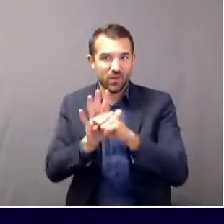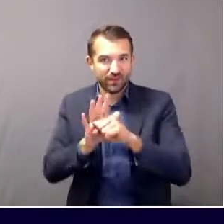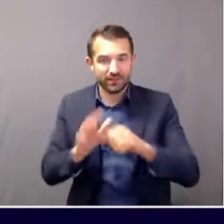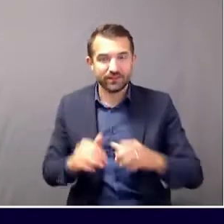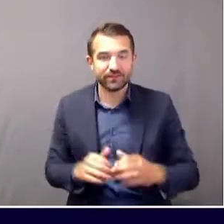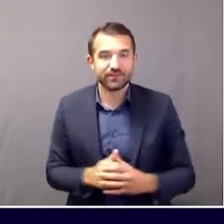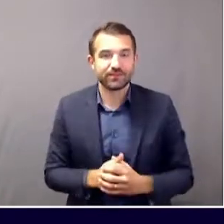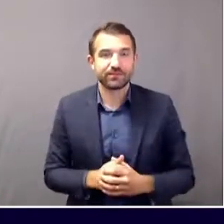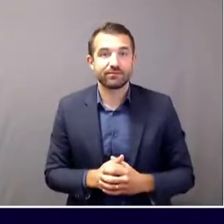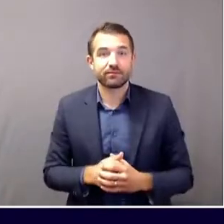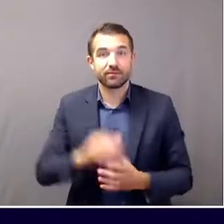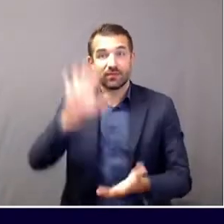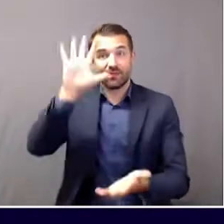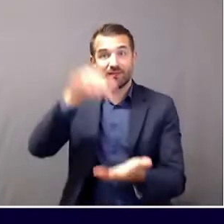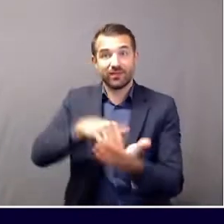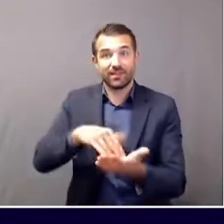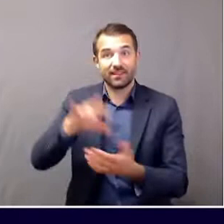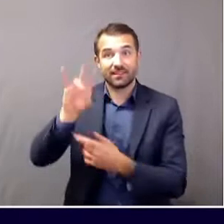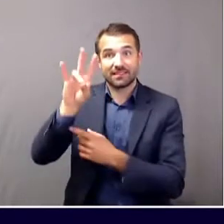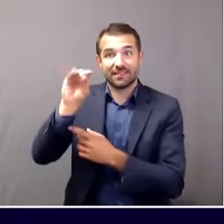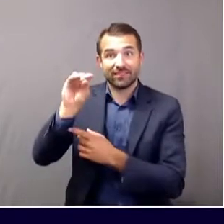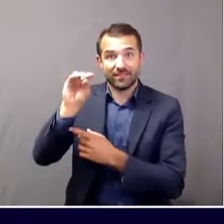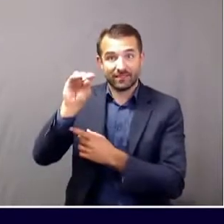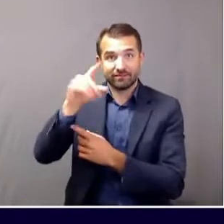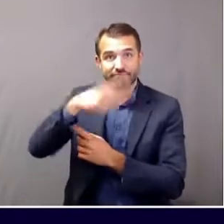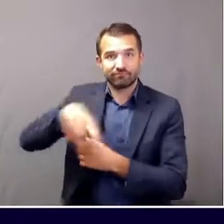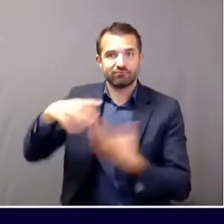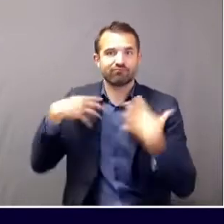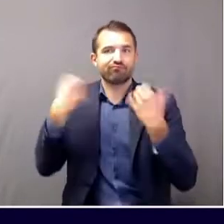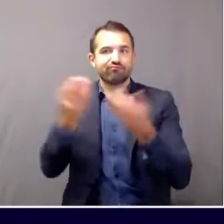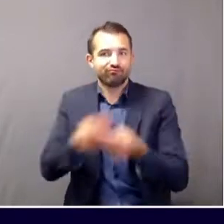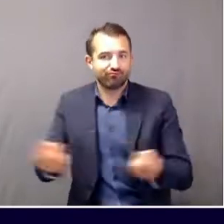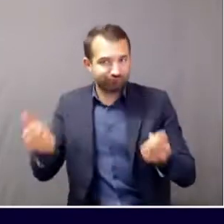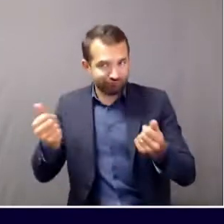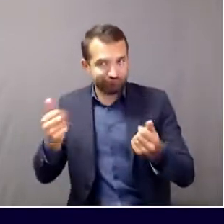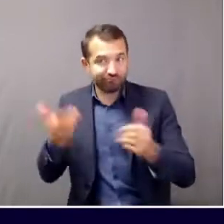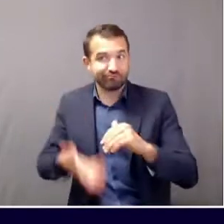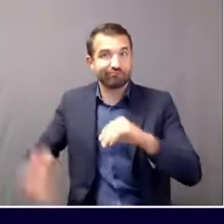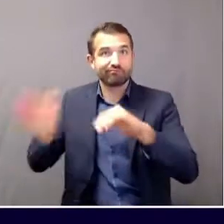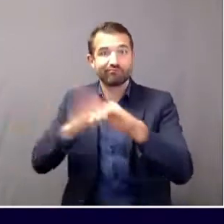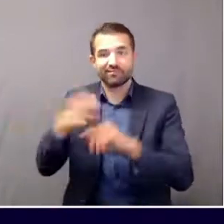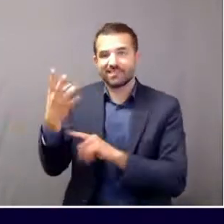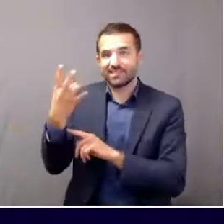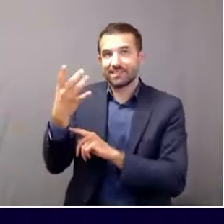have recovered it increase of